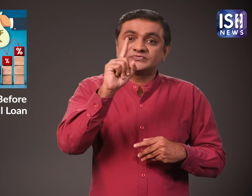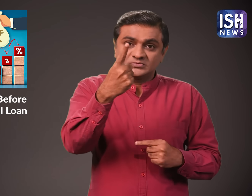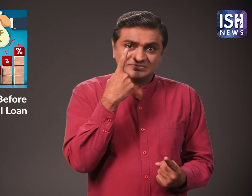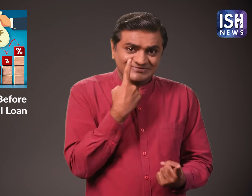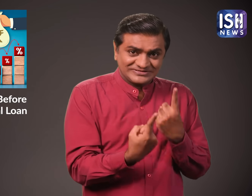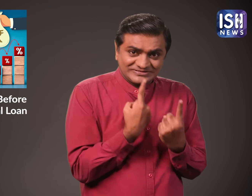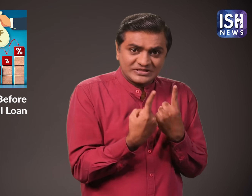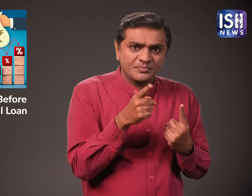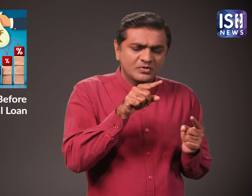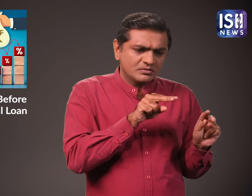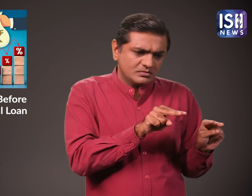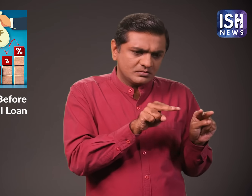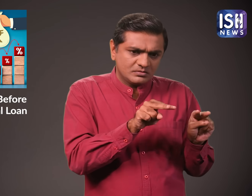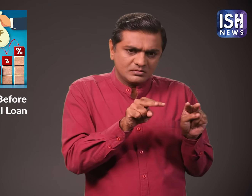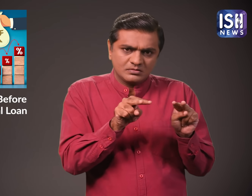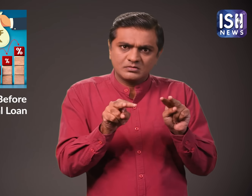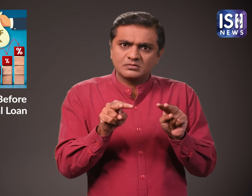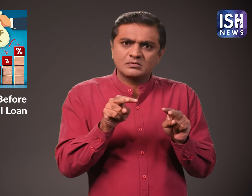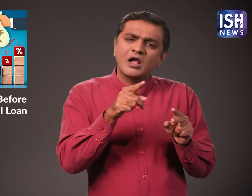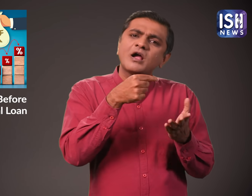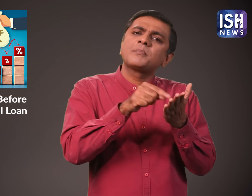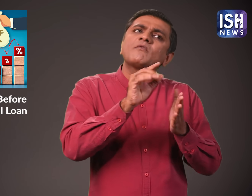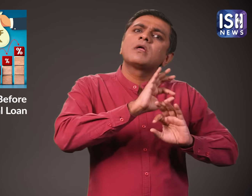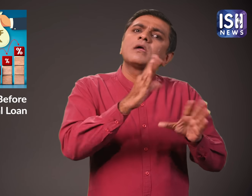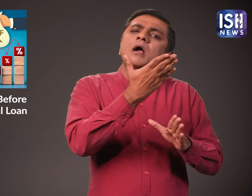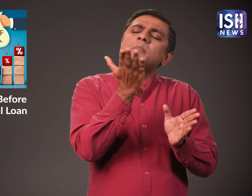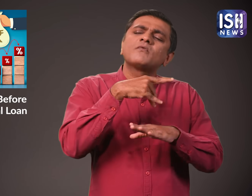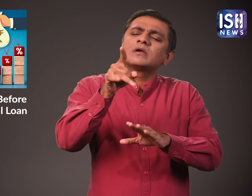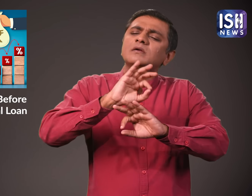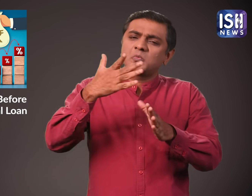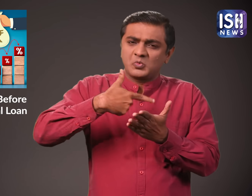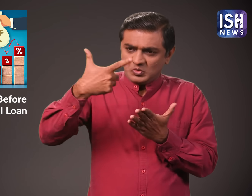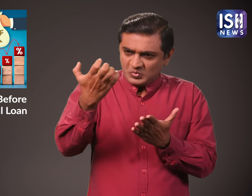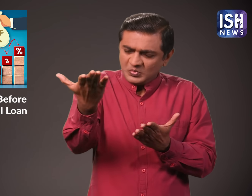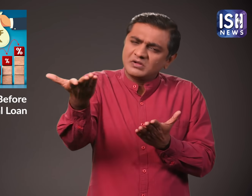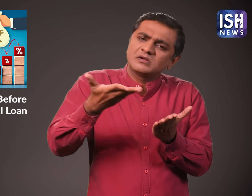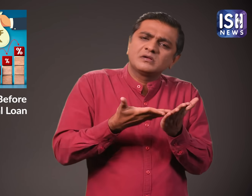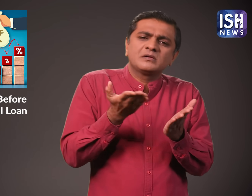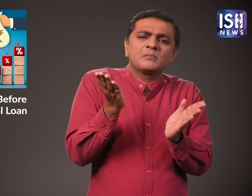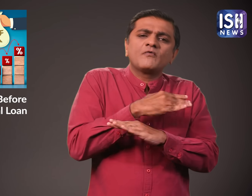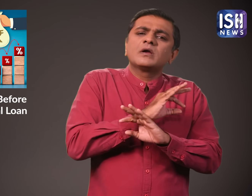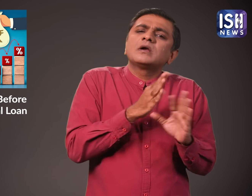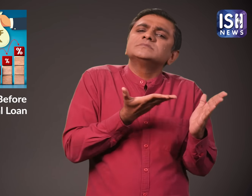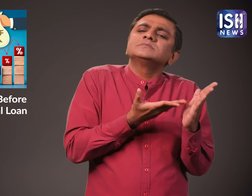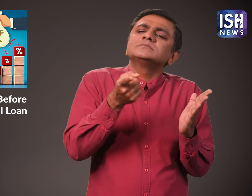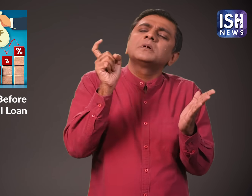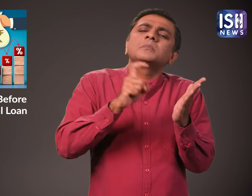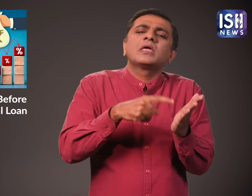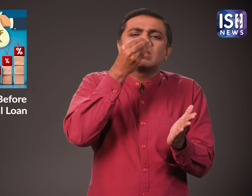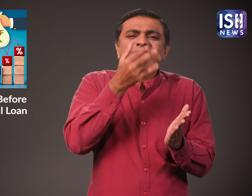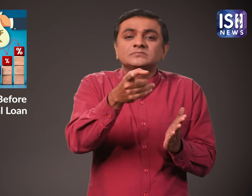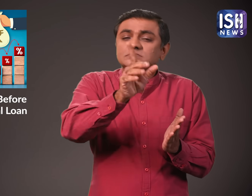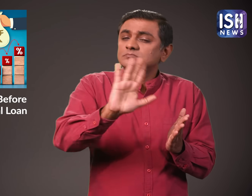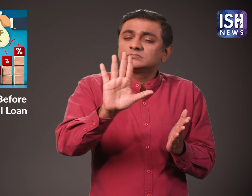So, always analyze the pre-approved loan carefully before applying.